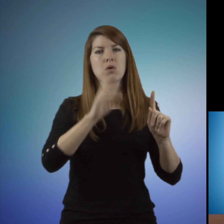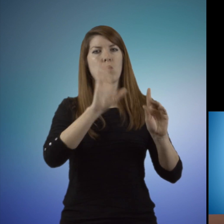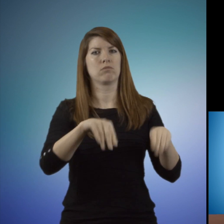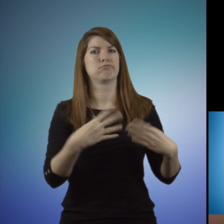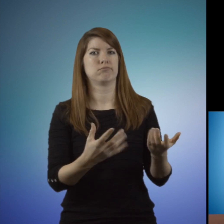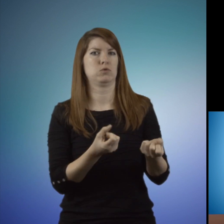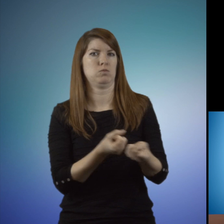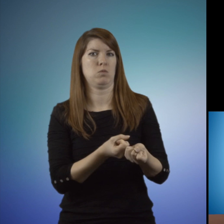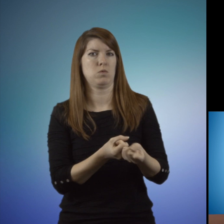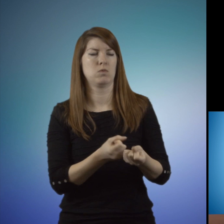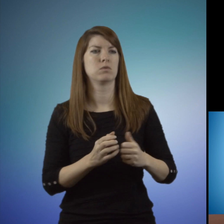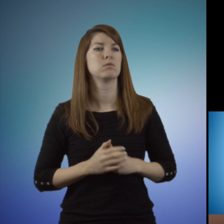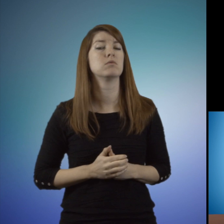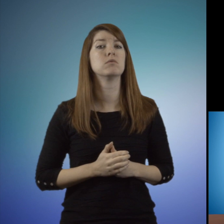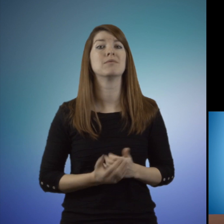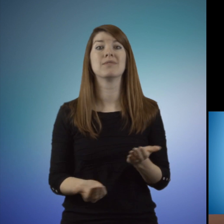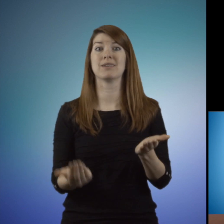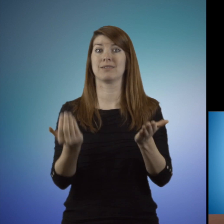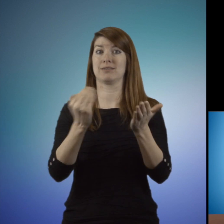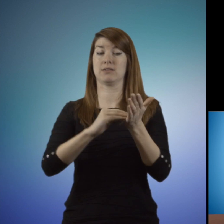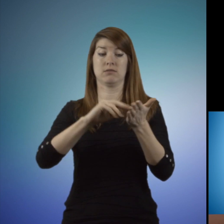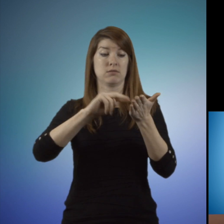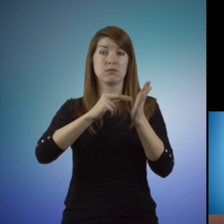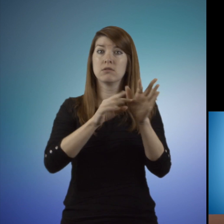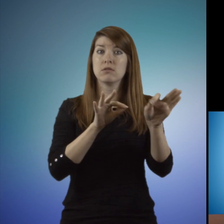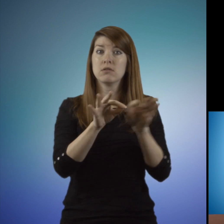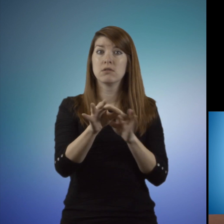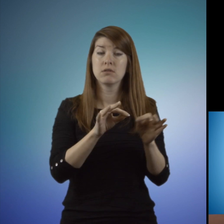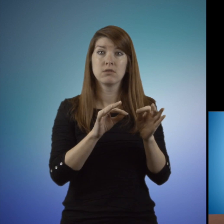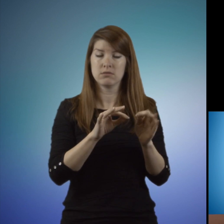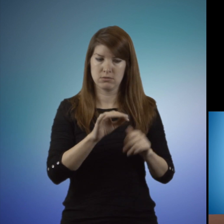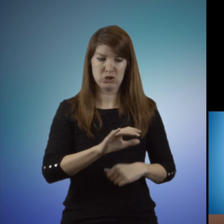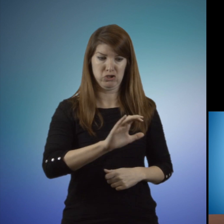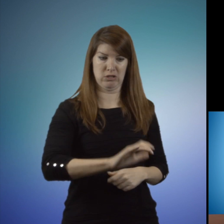So, again, the definition is that we have a child who needs early intervention,